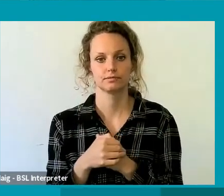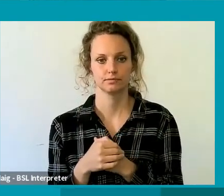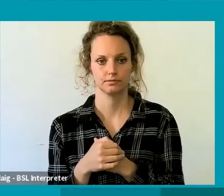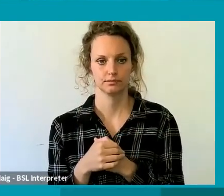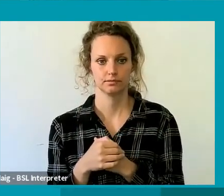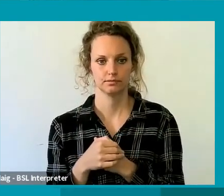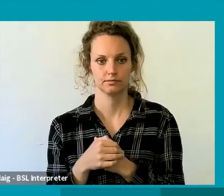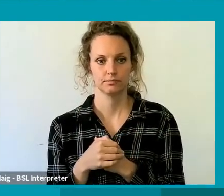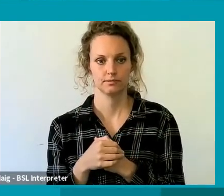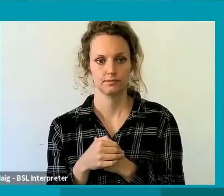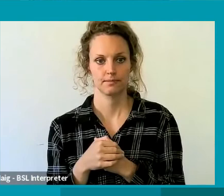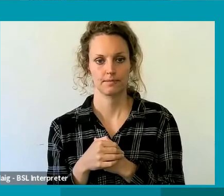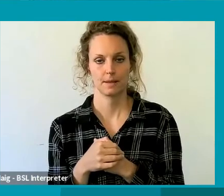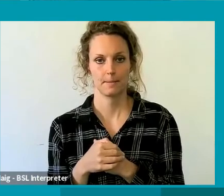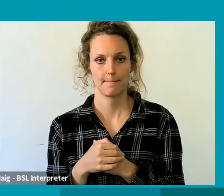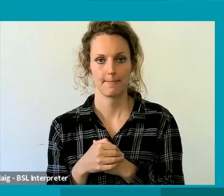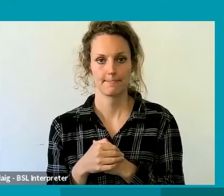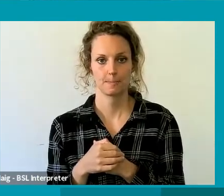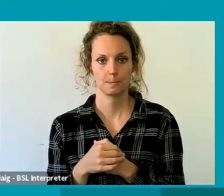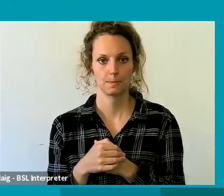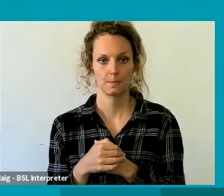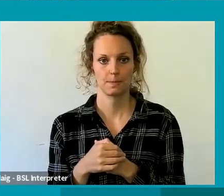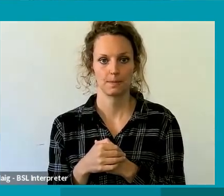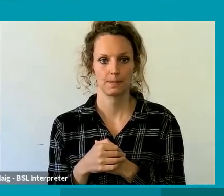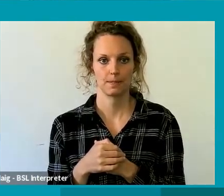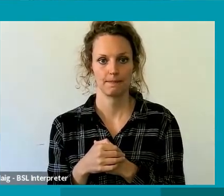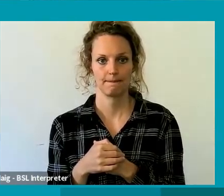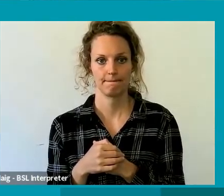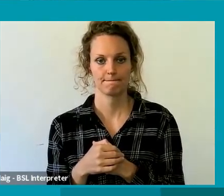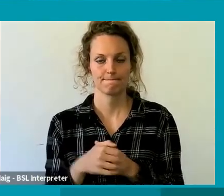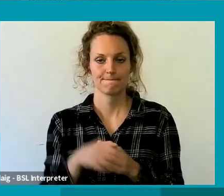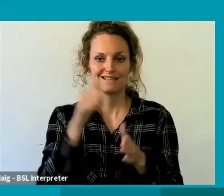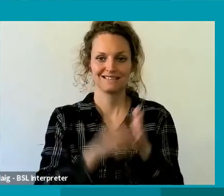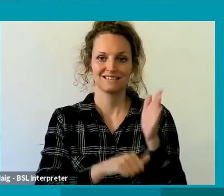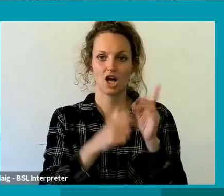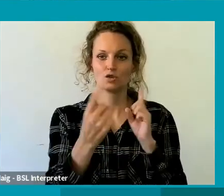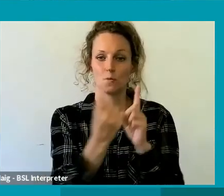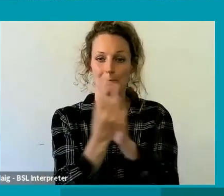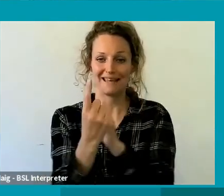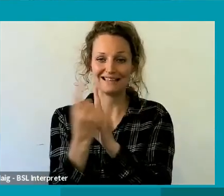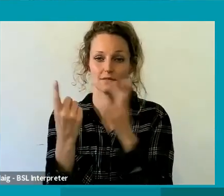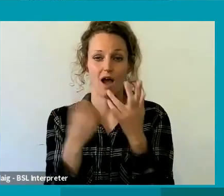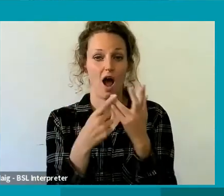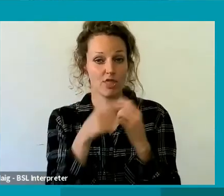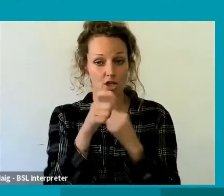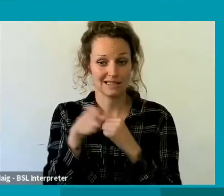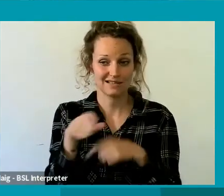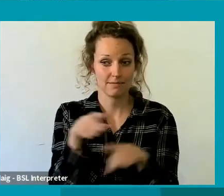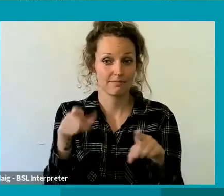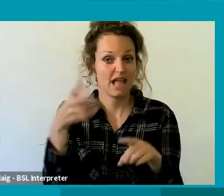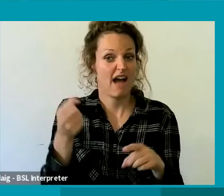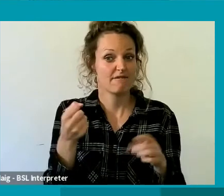meet others and have conversations. So it's really important that you start embracing... Embracing your networking online and did